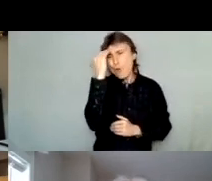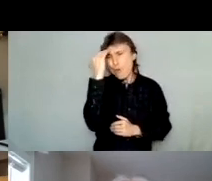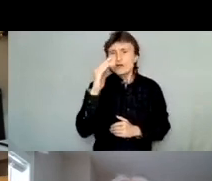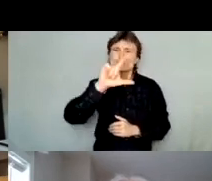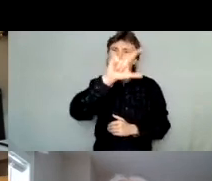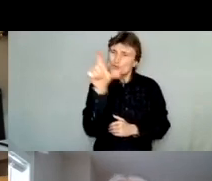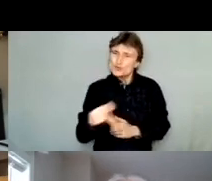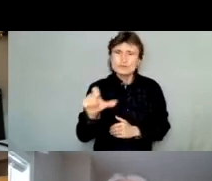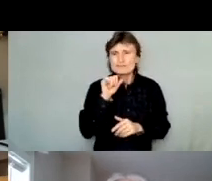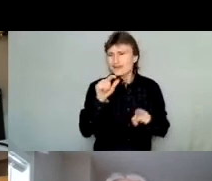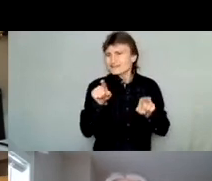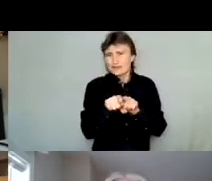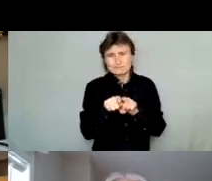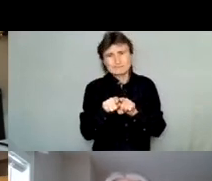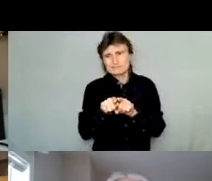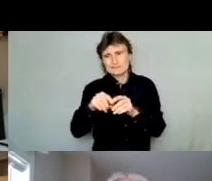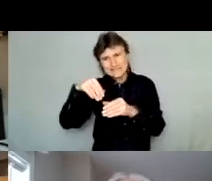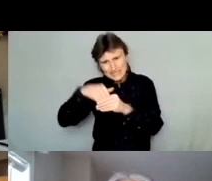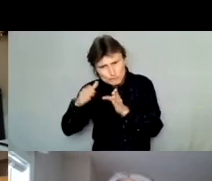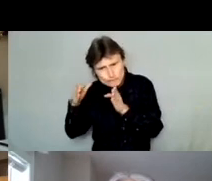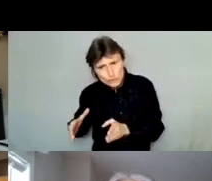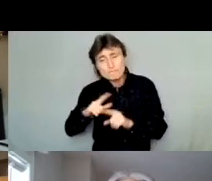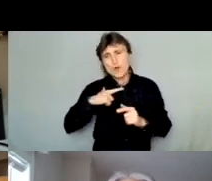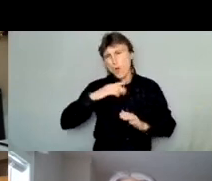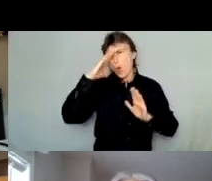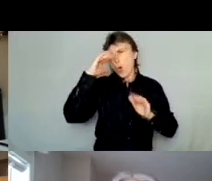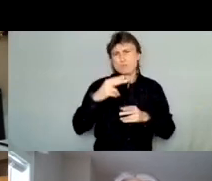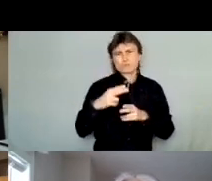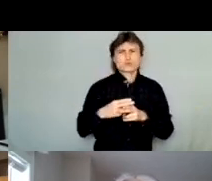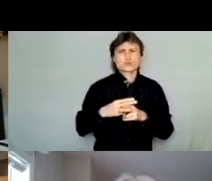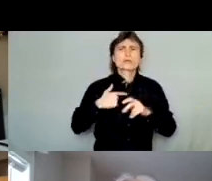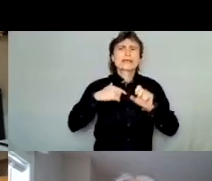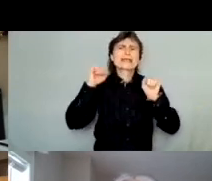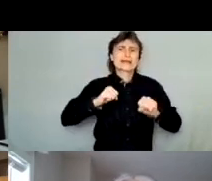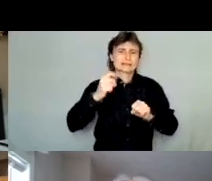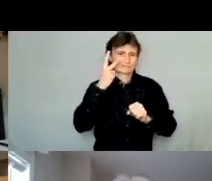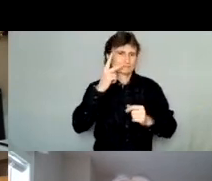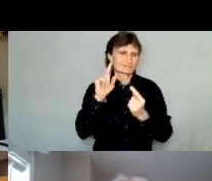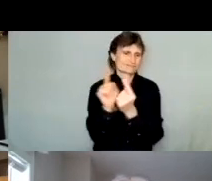And I hope that we may all get to see each other in person, in real life sometime soon.